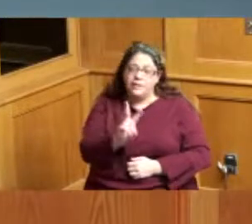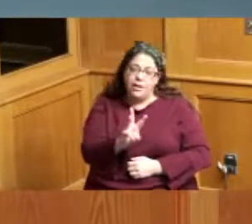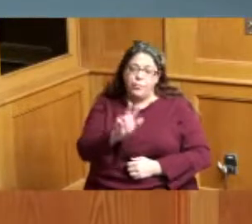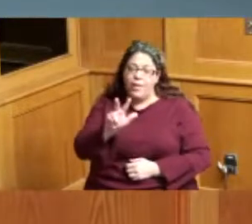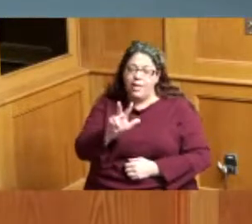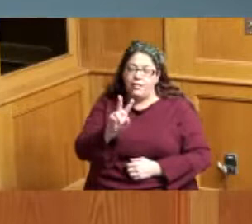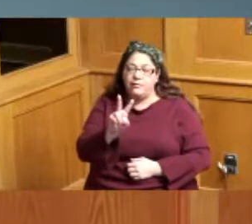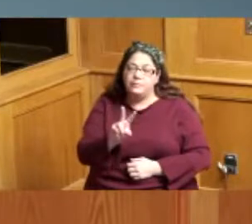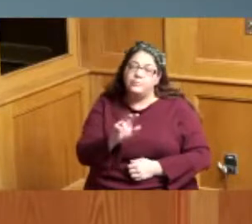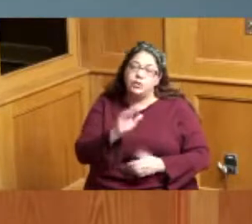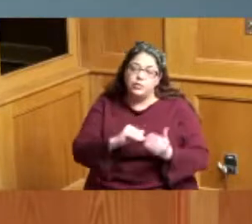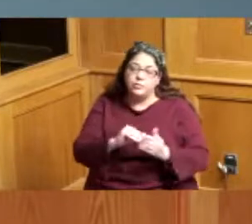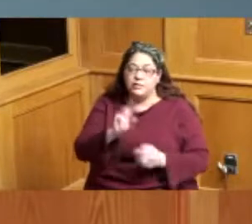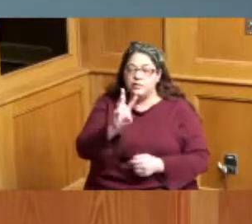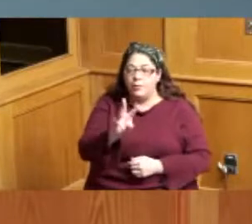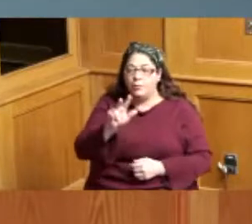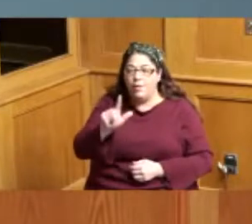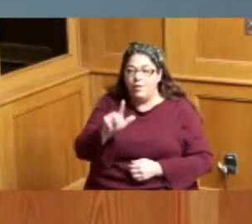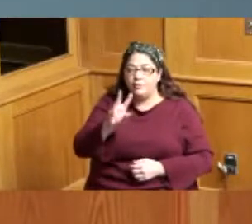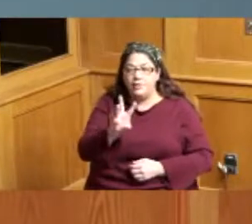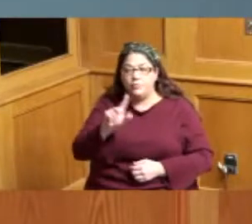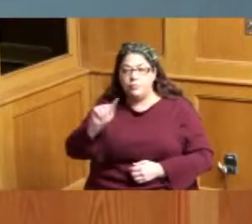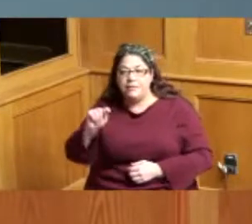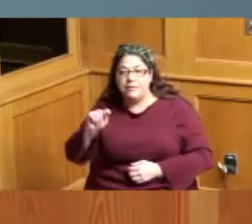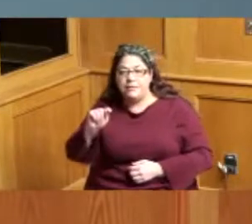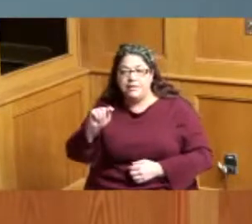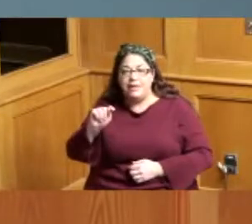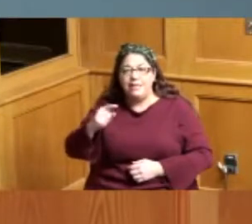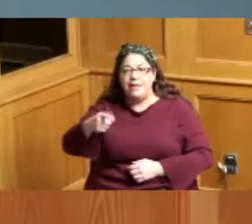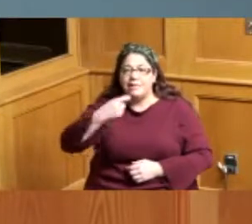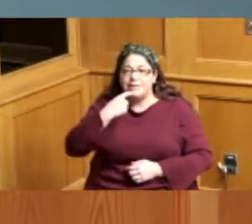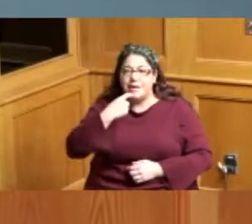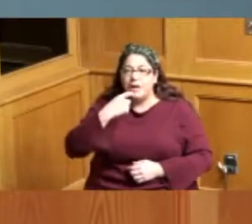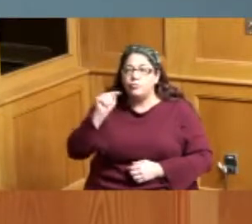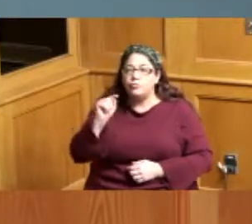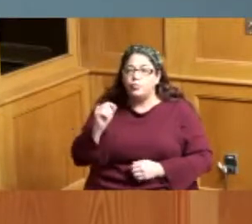the Bengals front office said there were too many moving parts right now for them to weigh